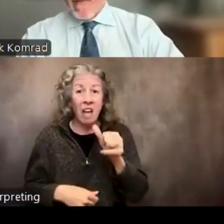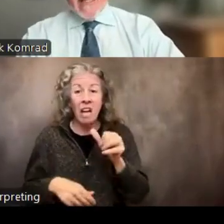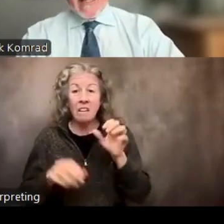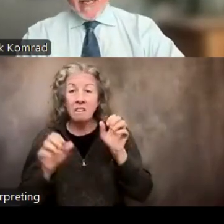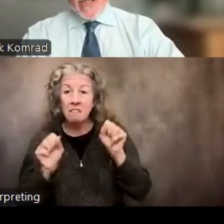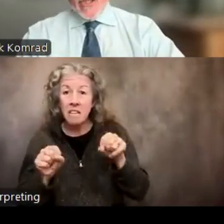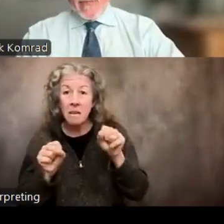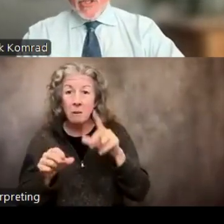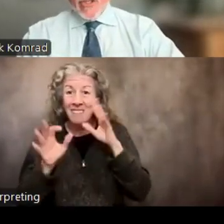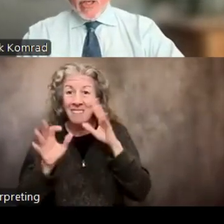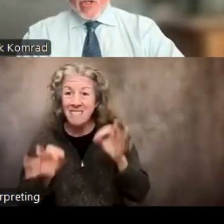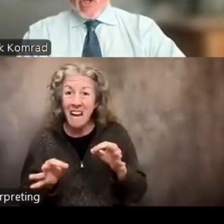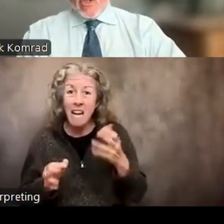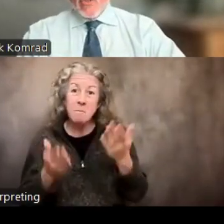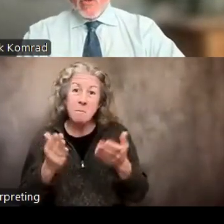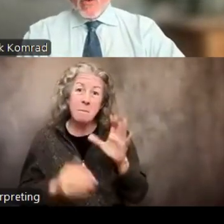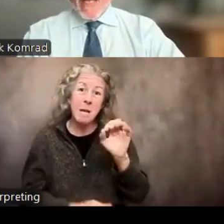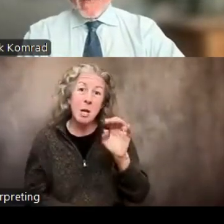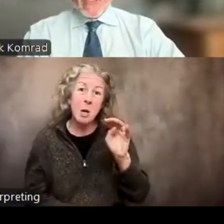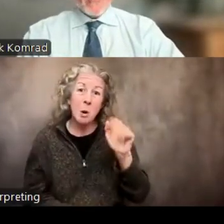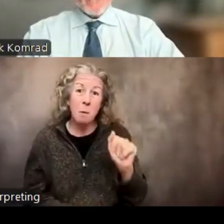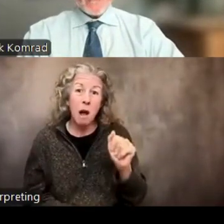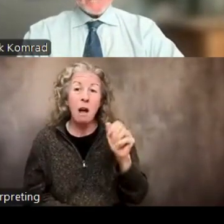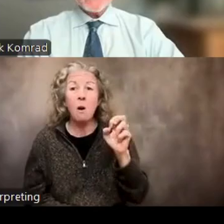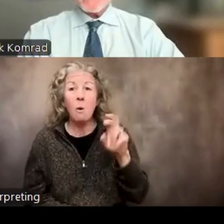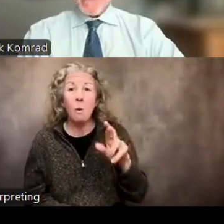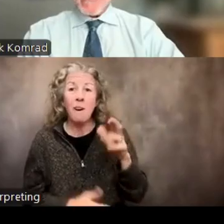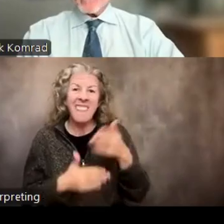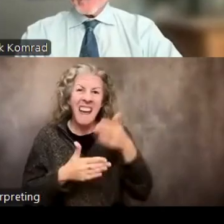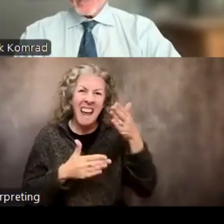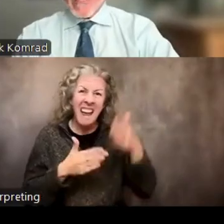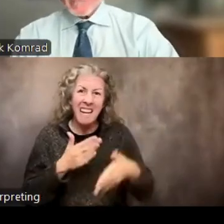end stage dementia, who have been euthanized without request.